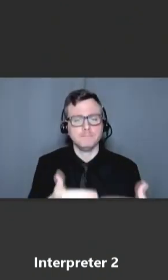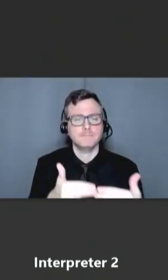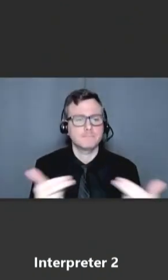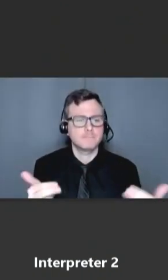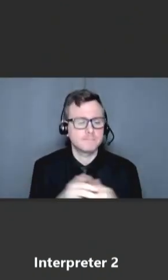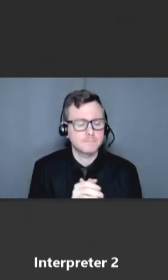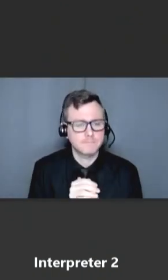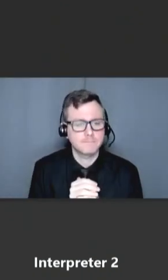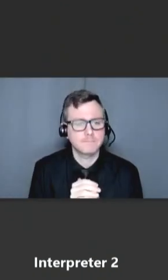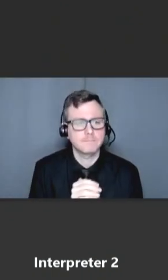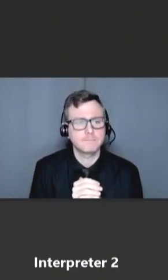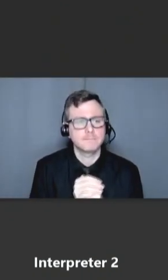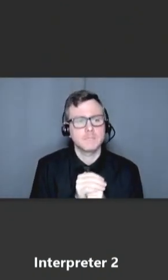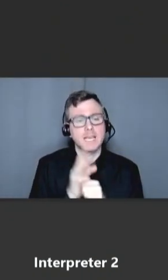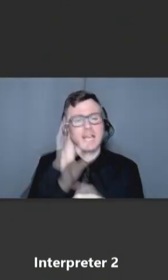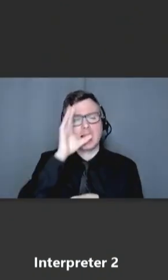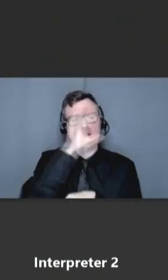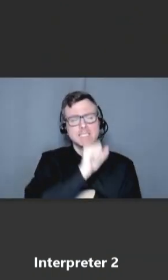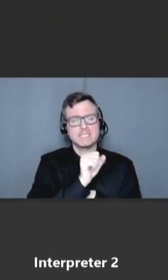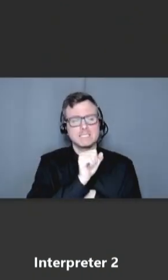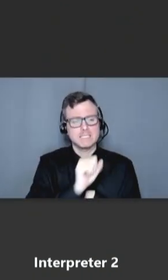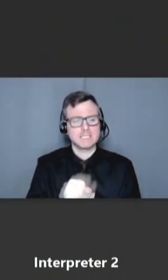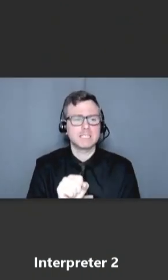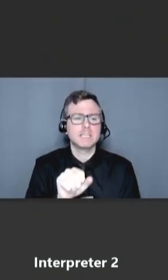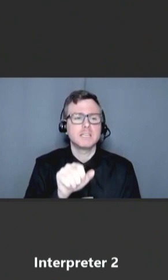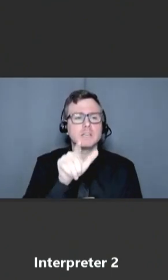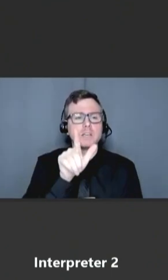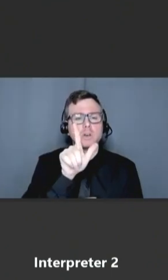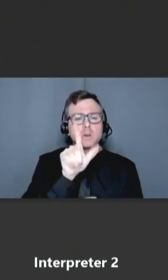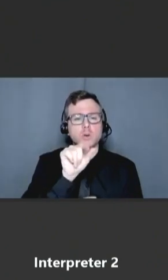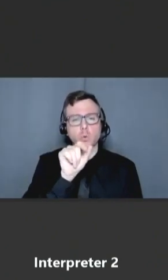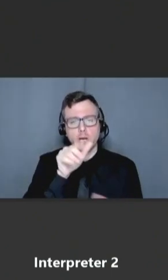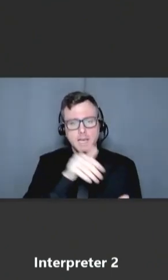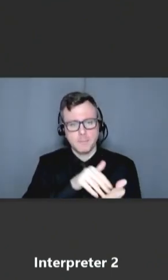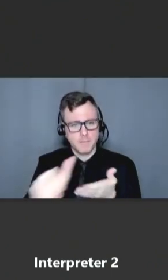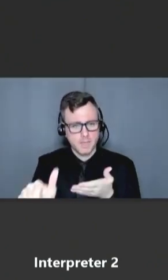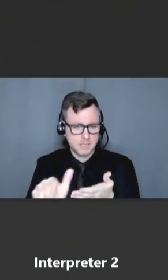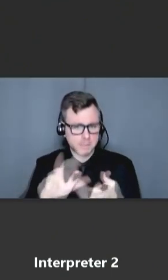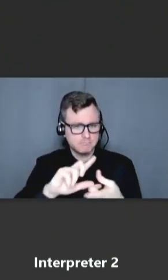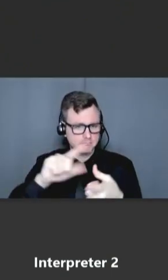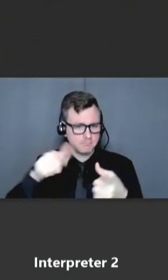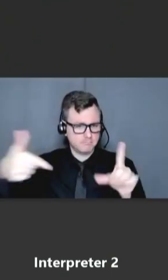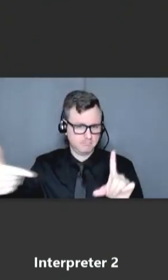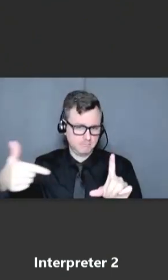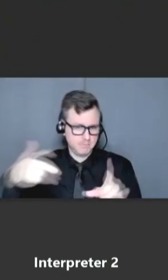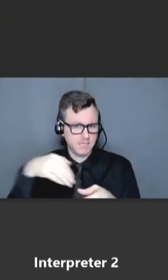It is estimated that there are at least 20 million LGBTQ+ people in the United States, and I said